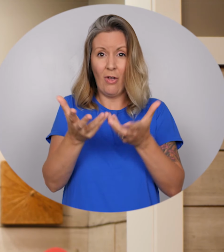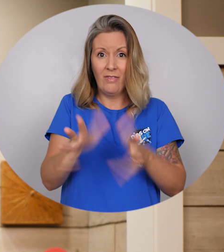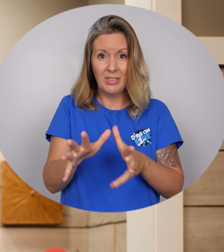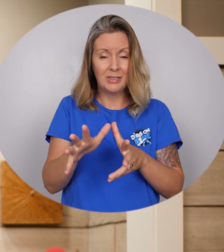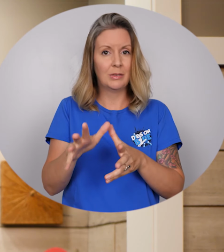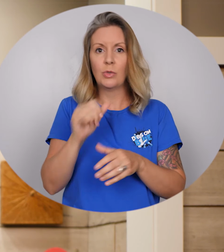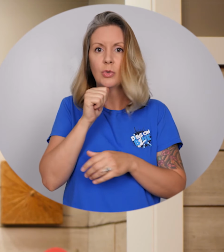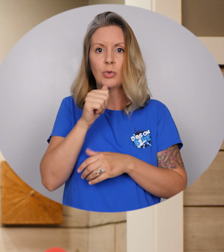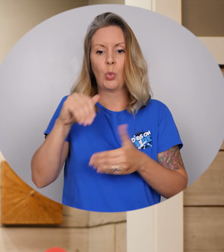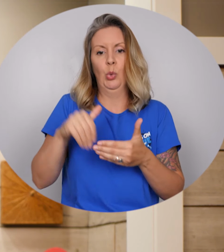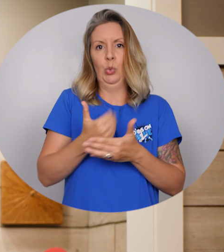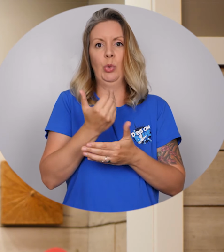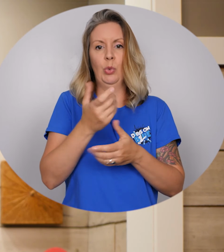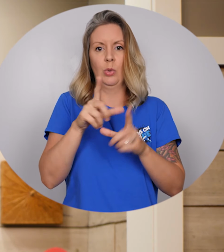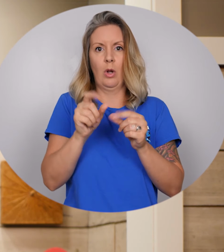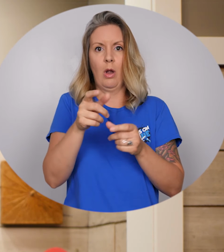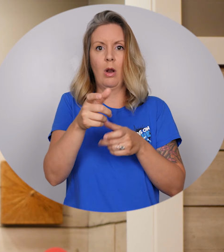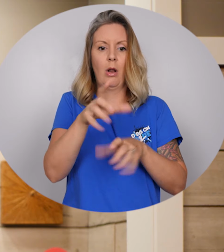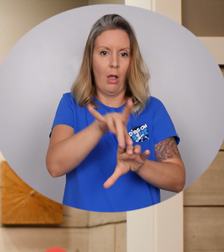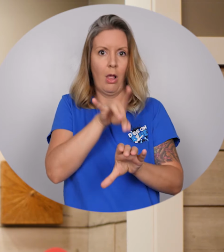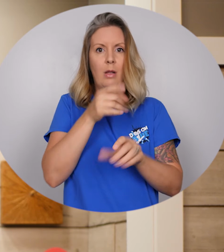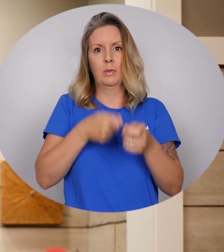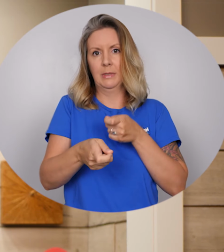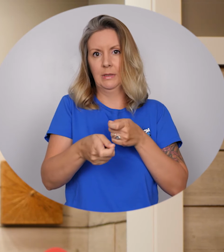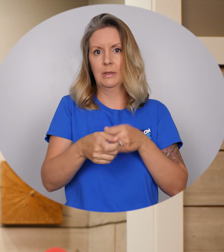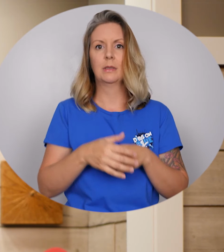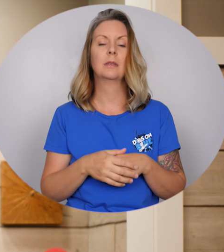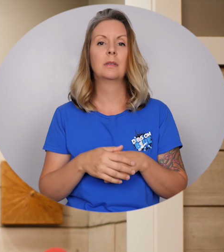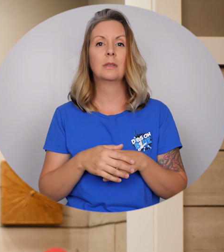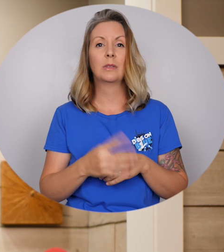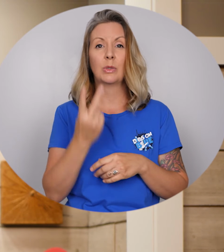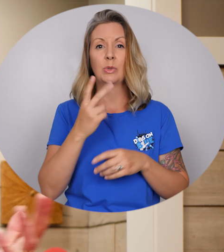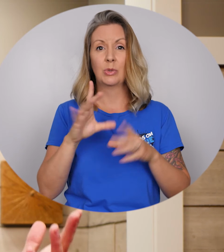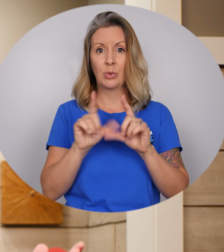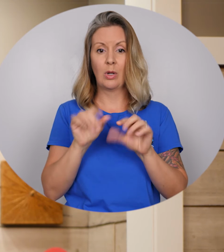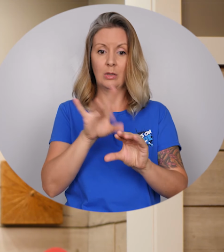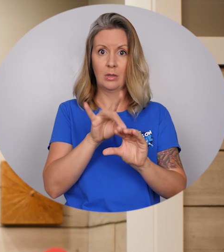any epidemics that you revealed, resolved, and got rid of. That said, after drawing your